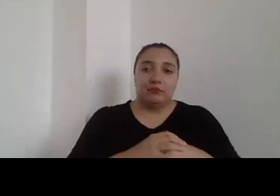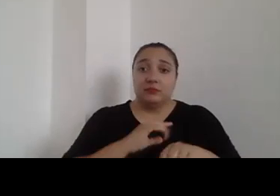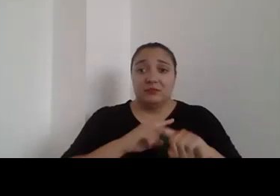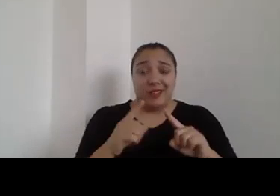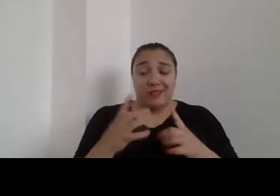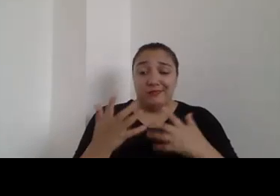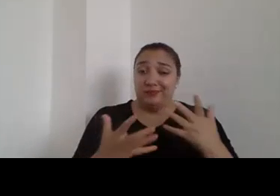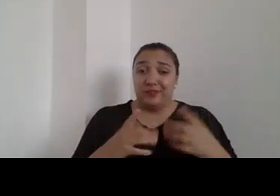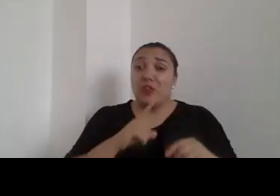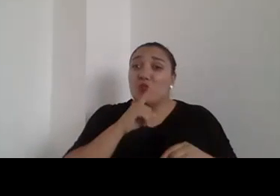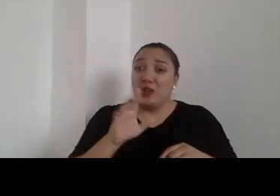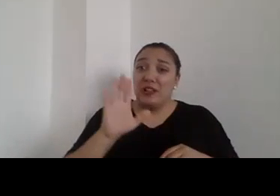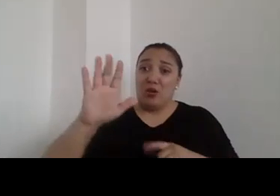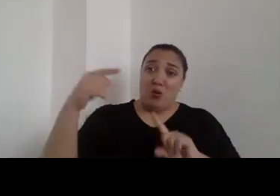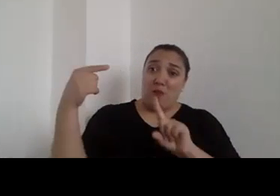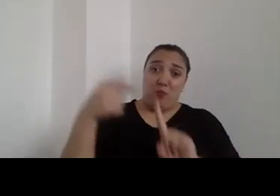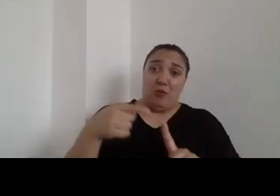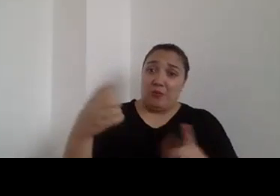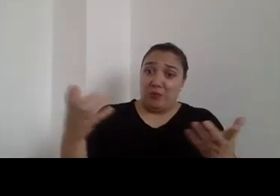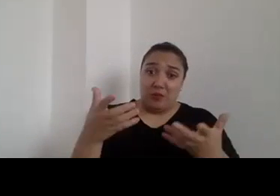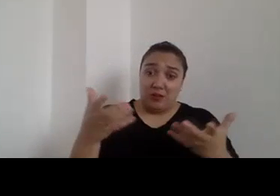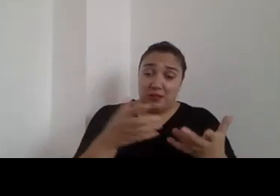what you're pointing to is the fact that what we need and